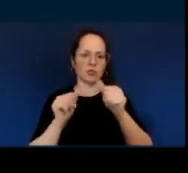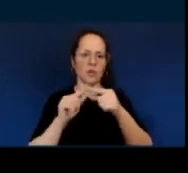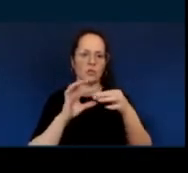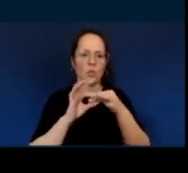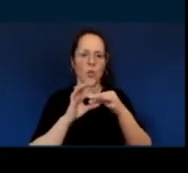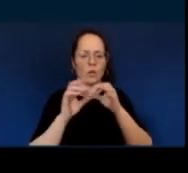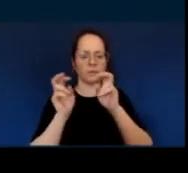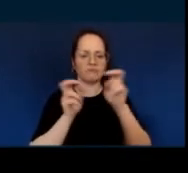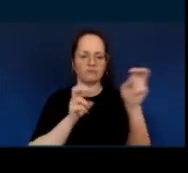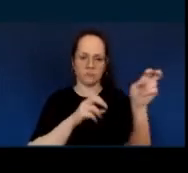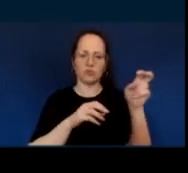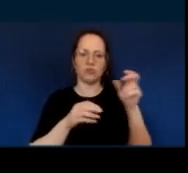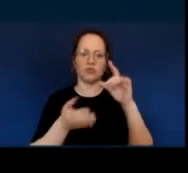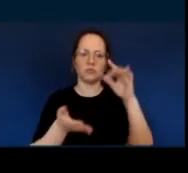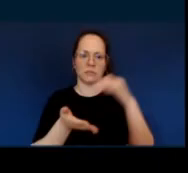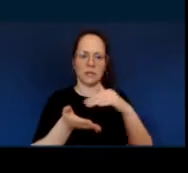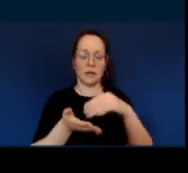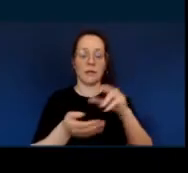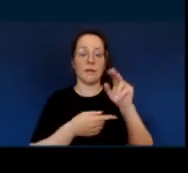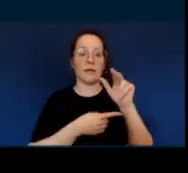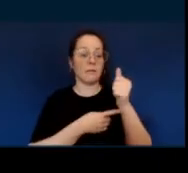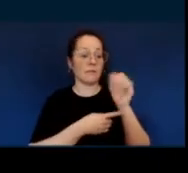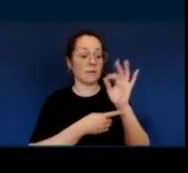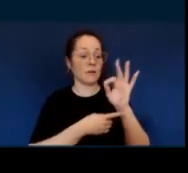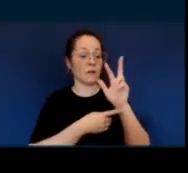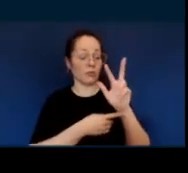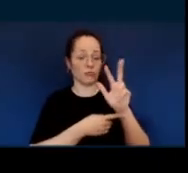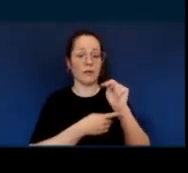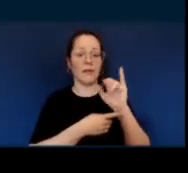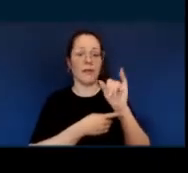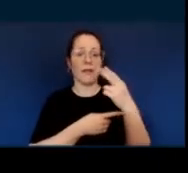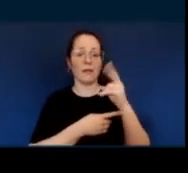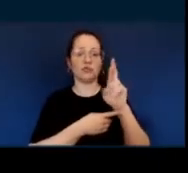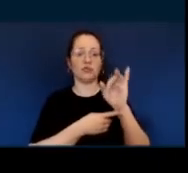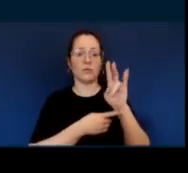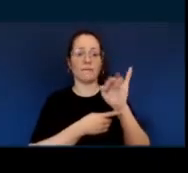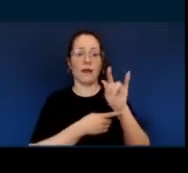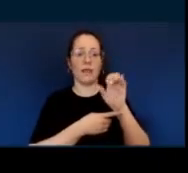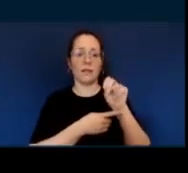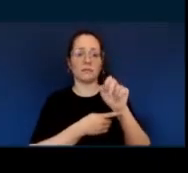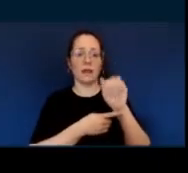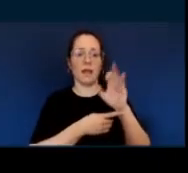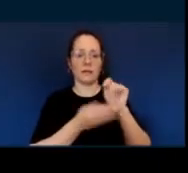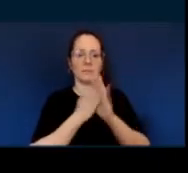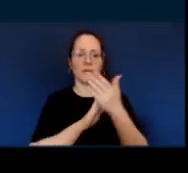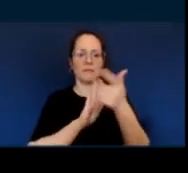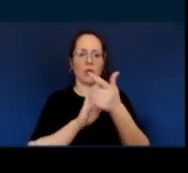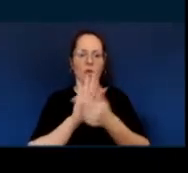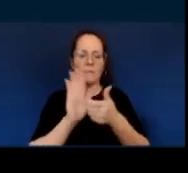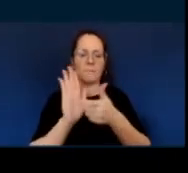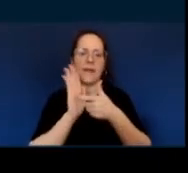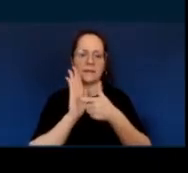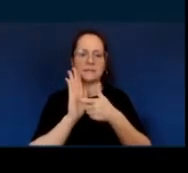IN 1993 THE NIH REVITALIZATION ACT BECAME LAW WHICH MANDATED THE INCLUSION OF MEMORY RESPONSE WITH MINORITIES IN CLINICAL